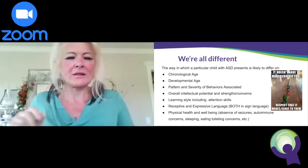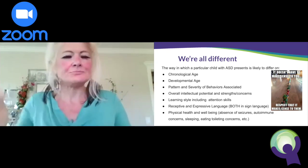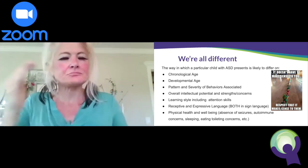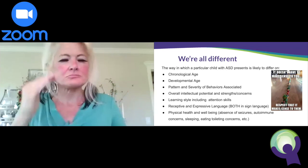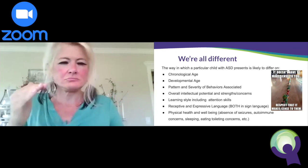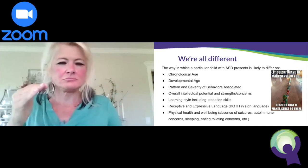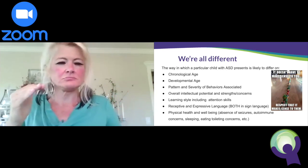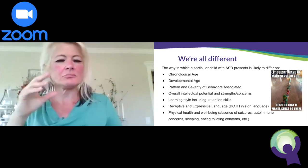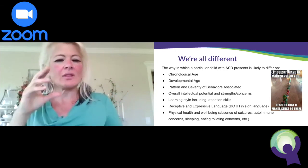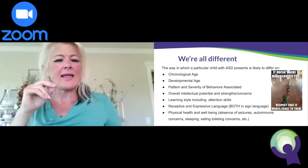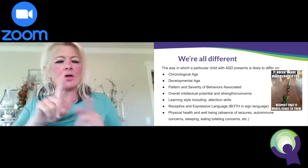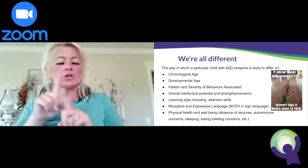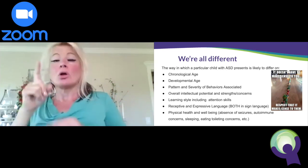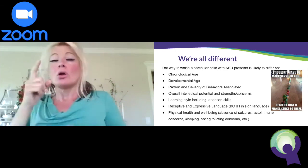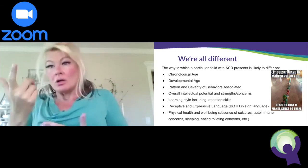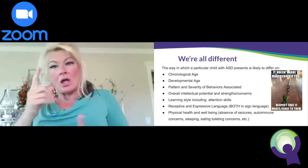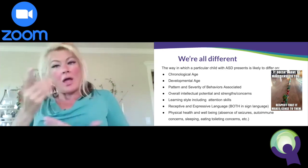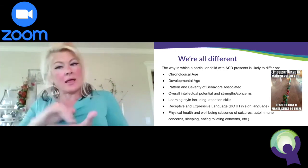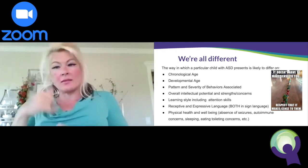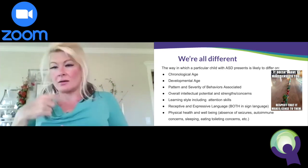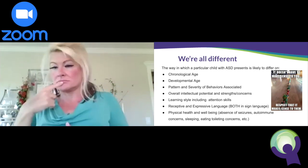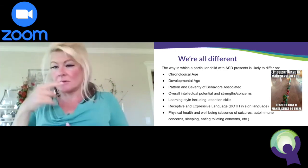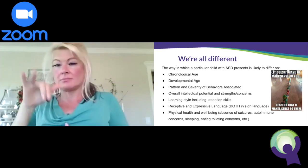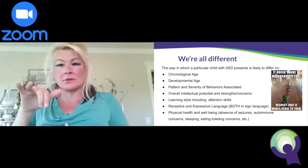to catch up to that.